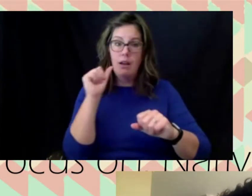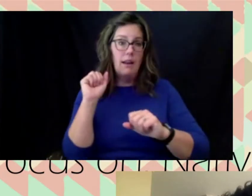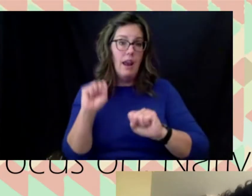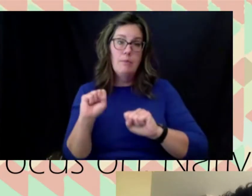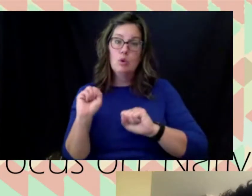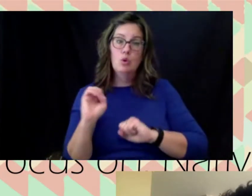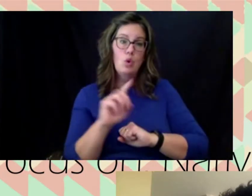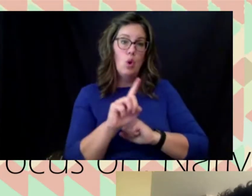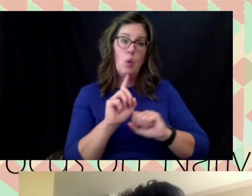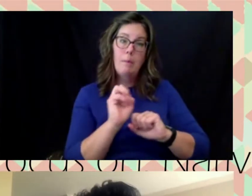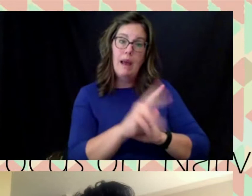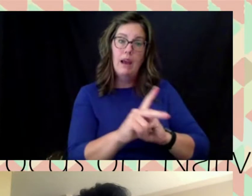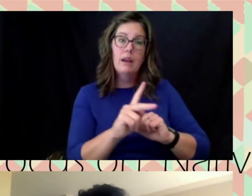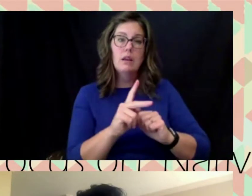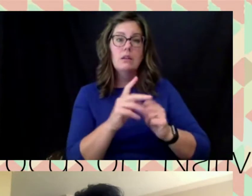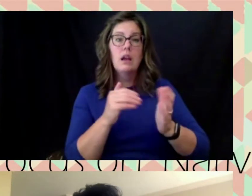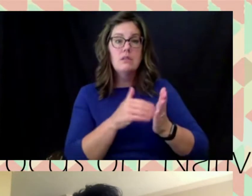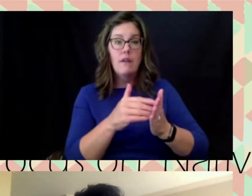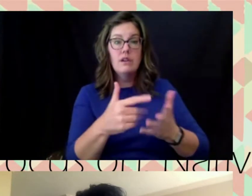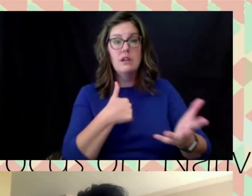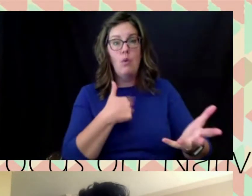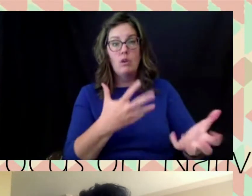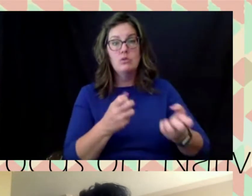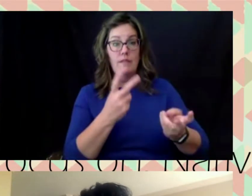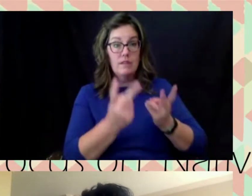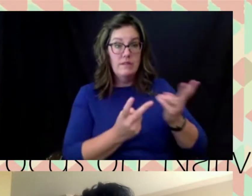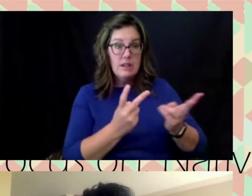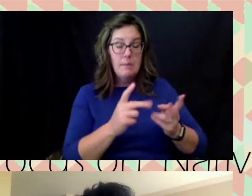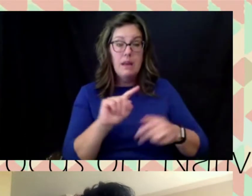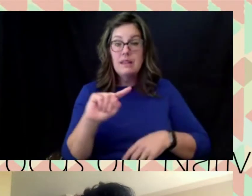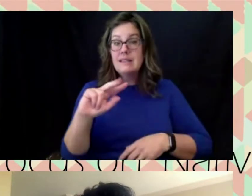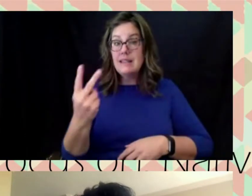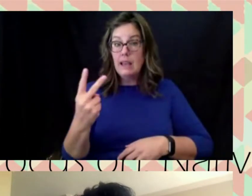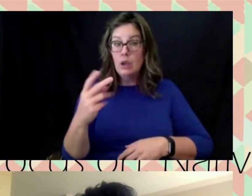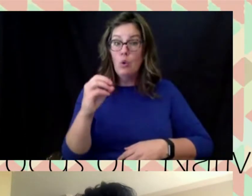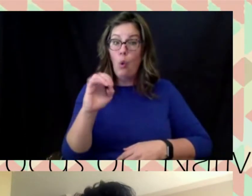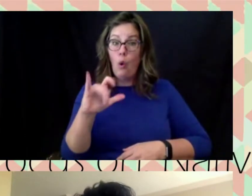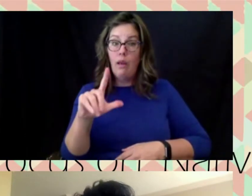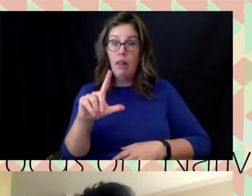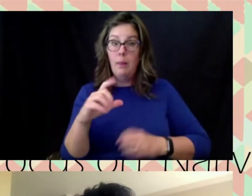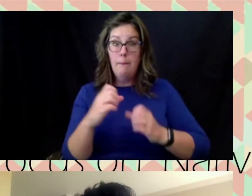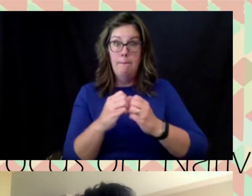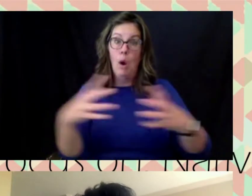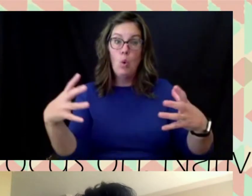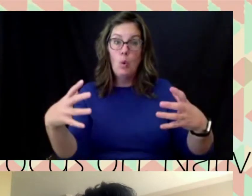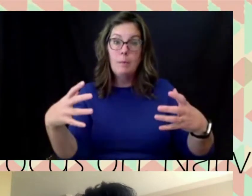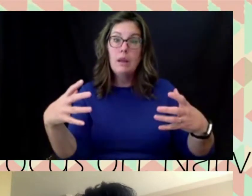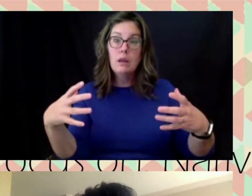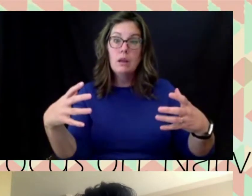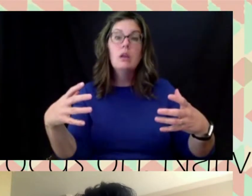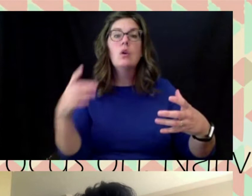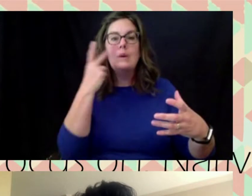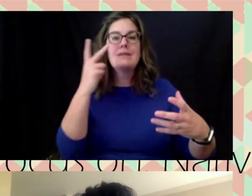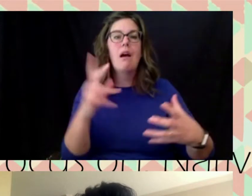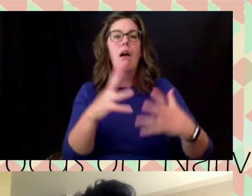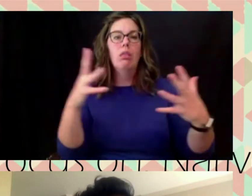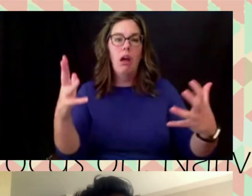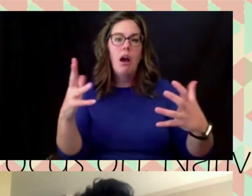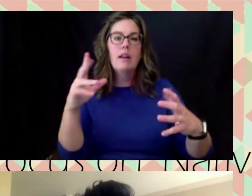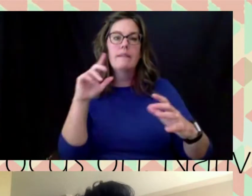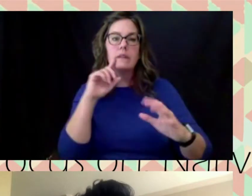to visit but during the the second oil boom we saw a lot of significant changes um increased oil